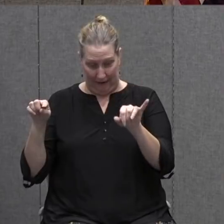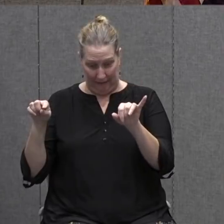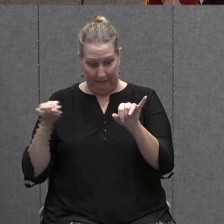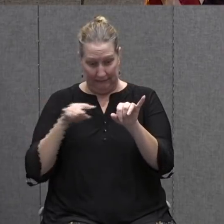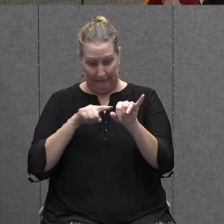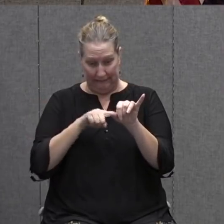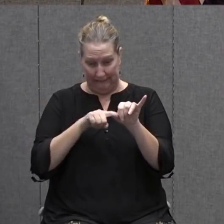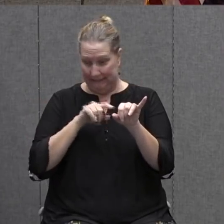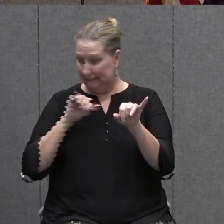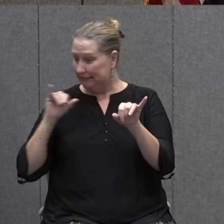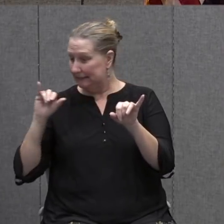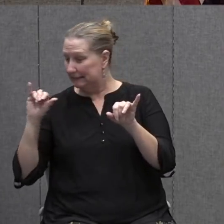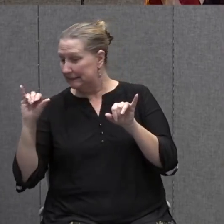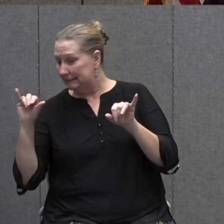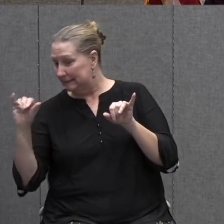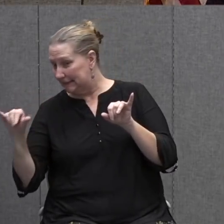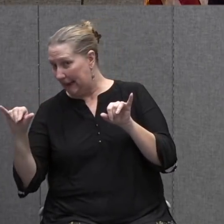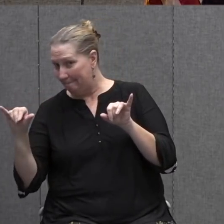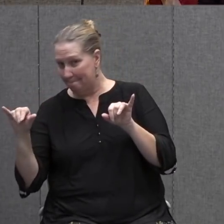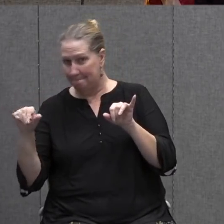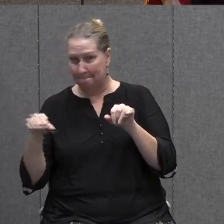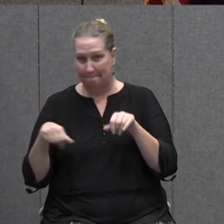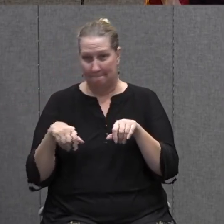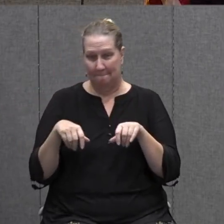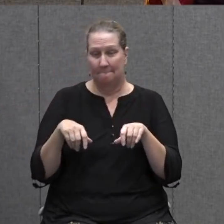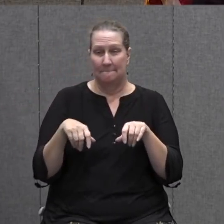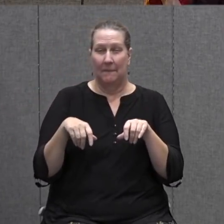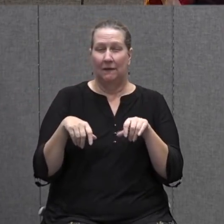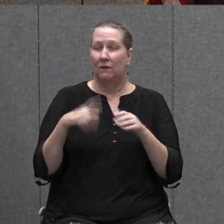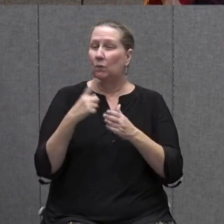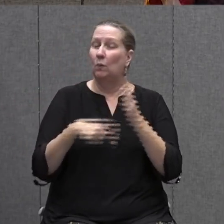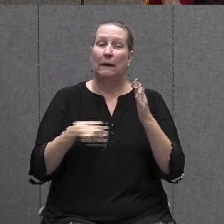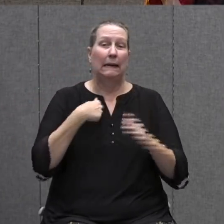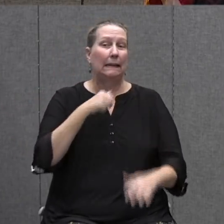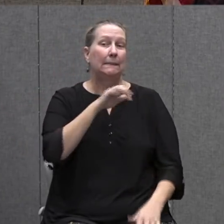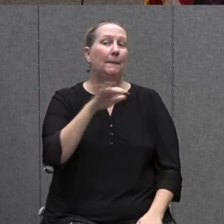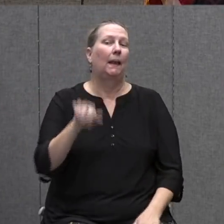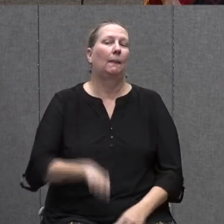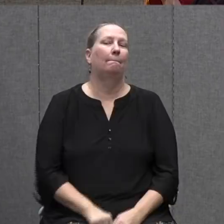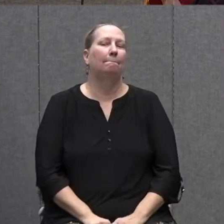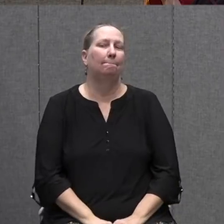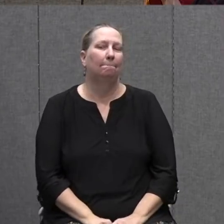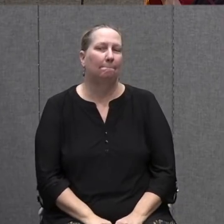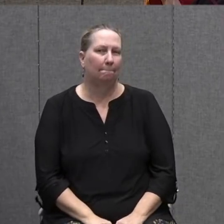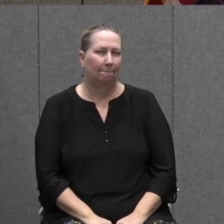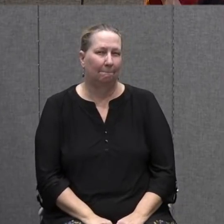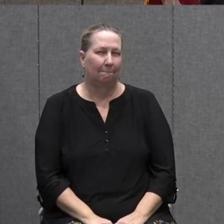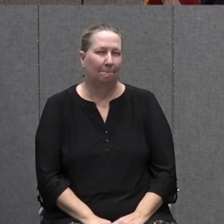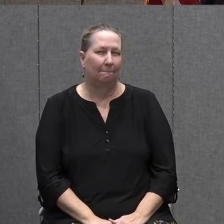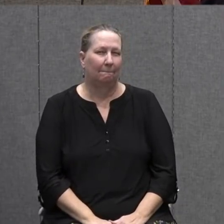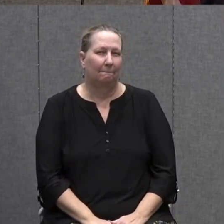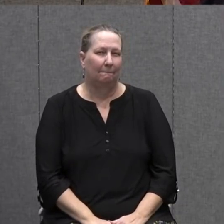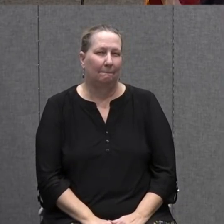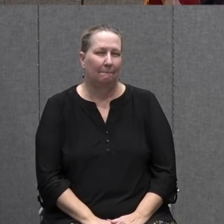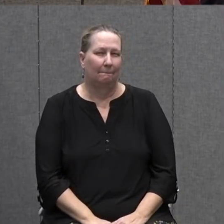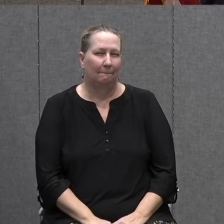And these two letters are the same. What did I spell? (marker scribbling)